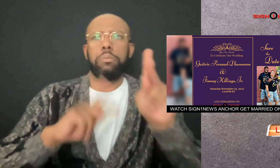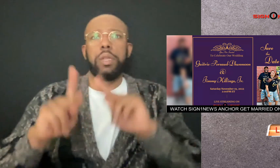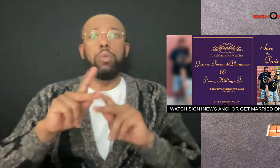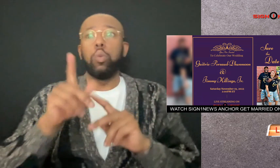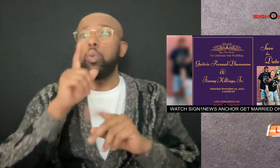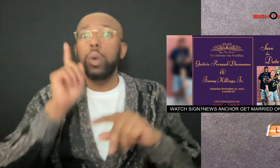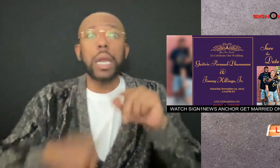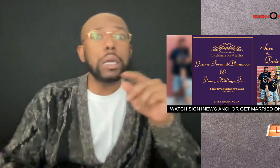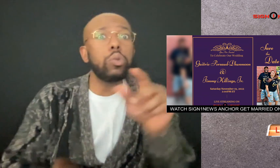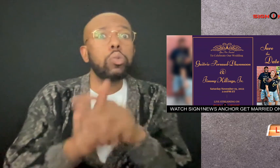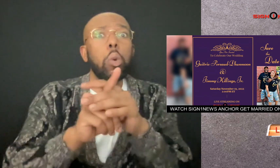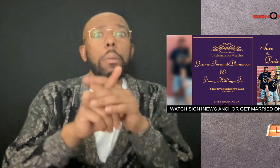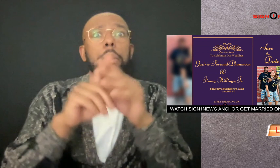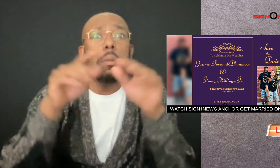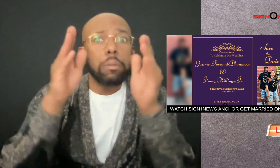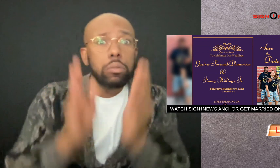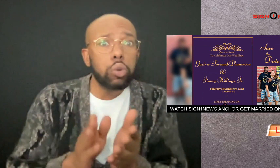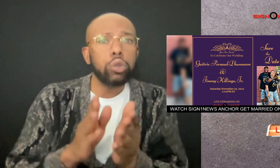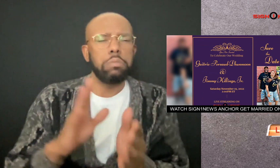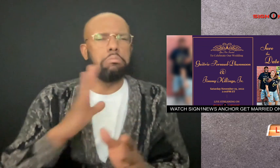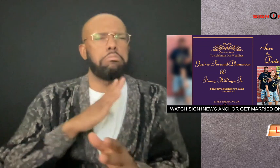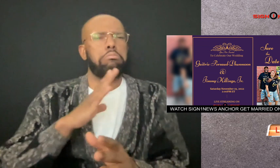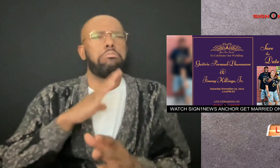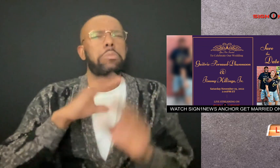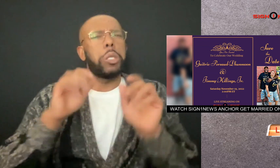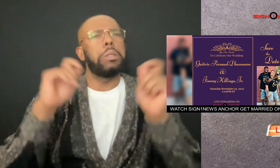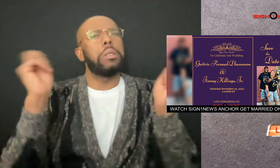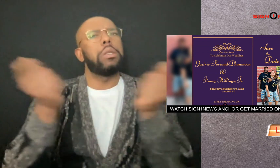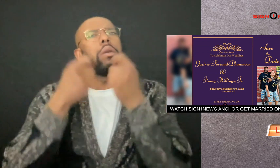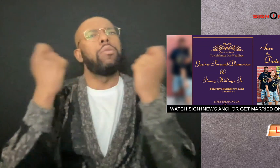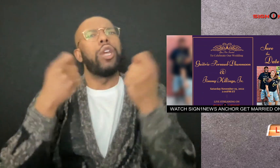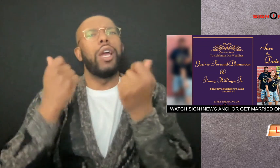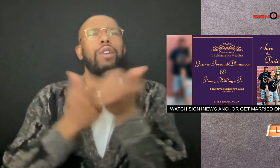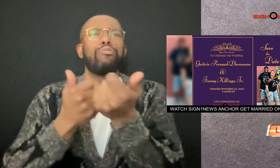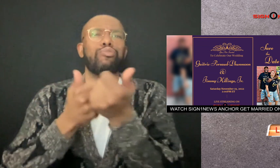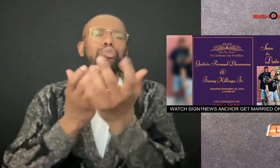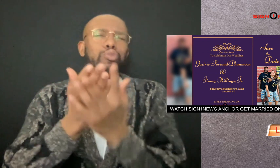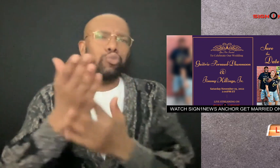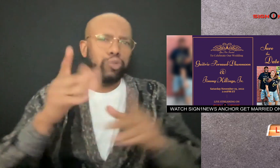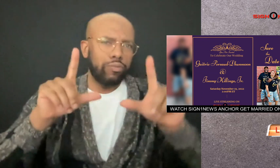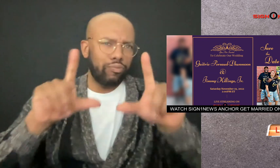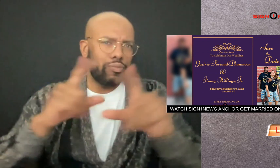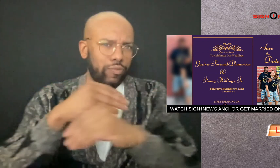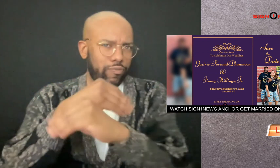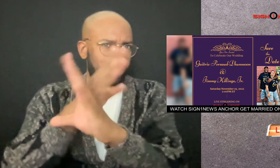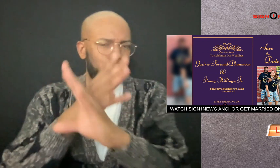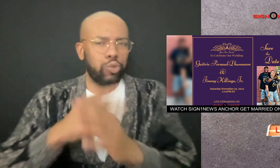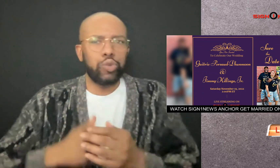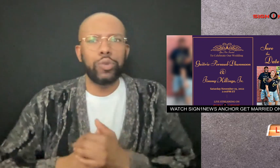people who couldn't be there in person can still celebrate the big day with Gaitrie and her fianc